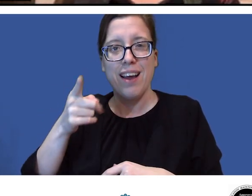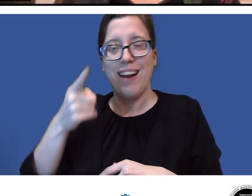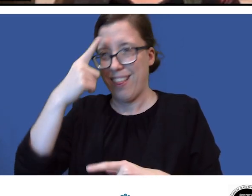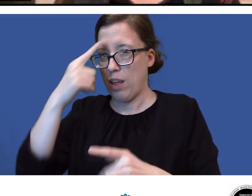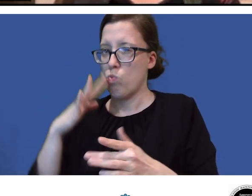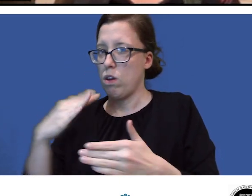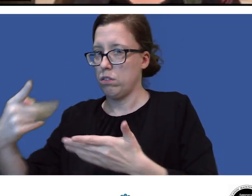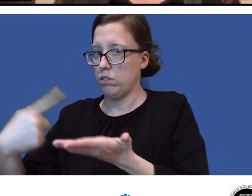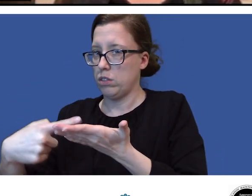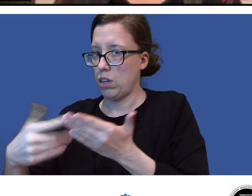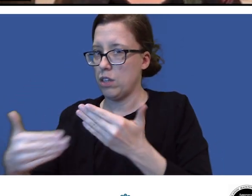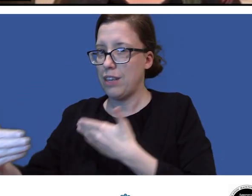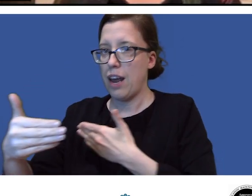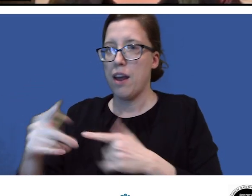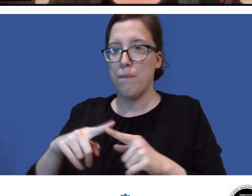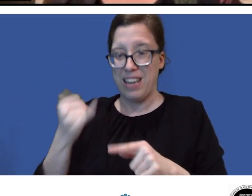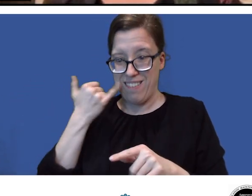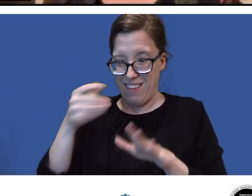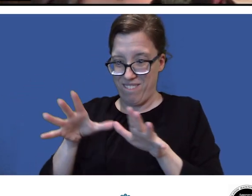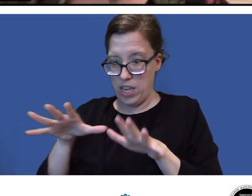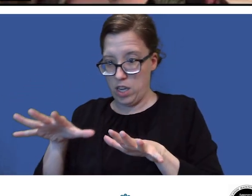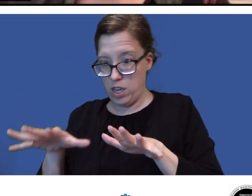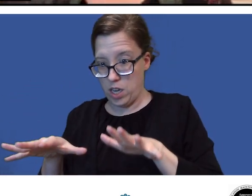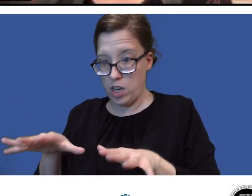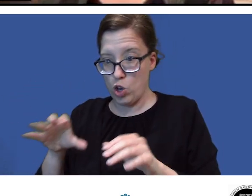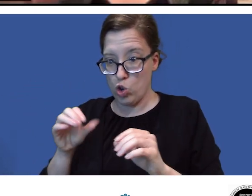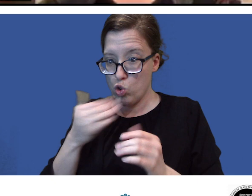Many kids who really struggle with balance problems, and this is common